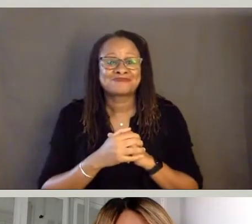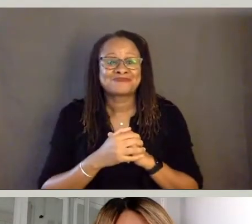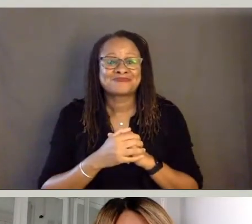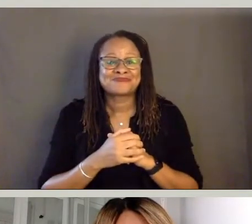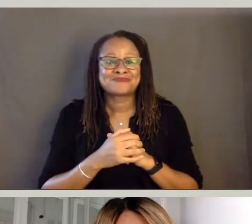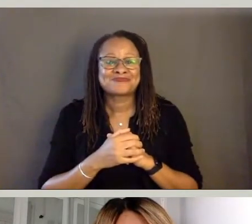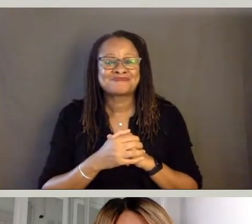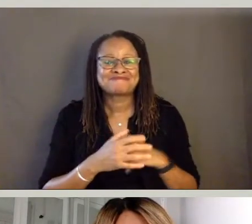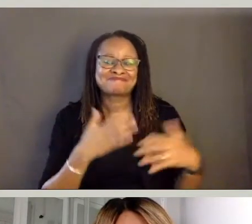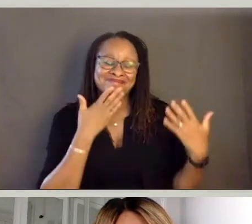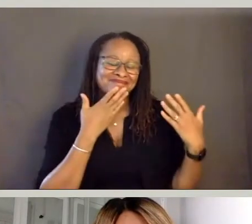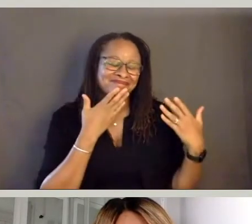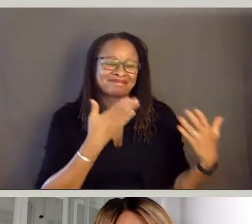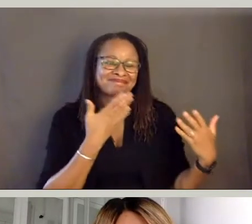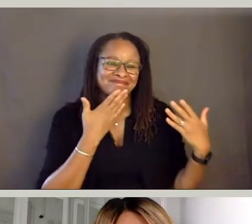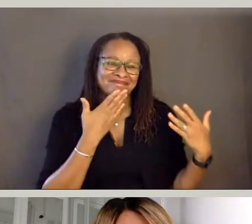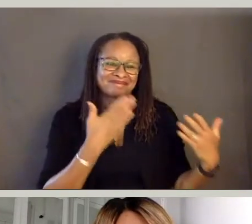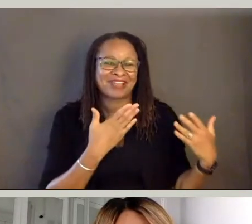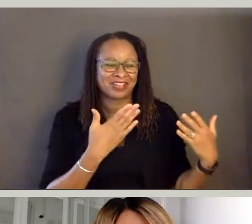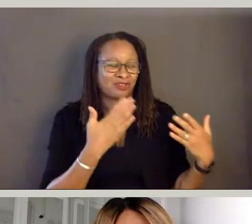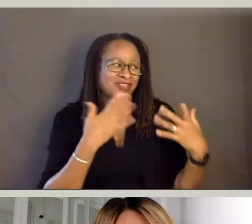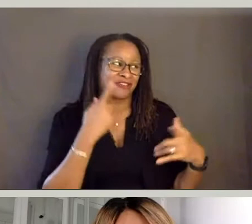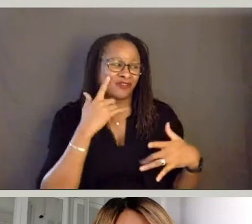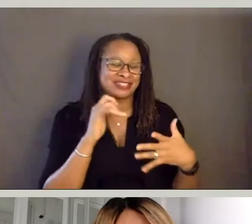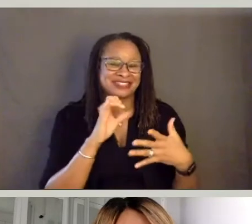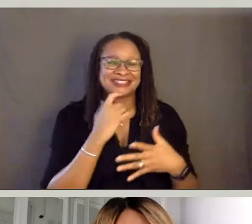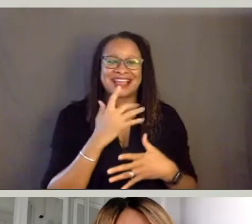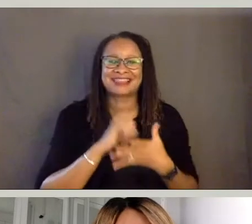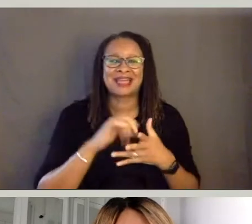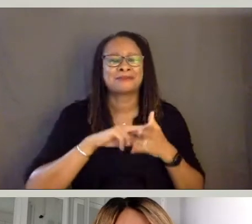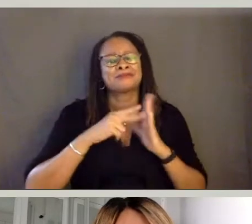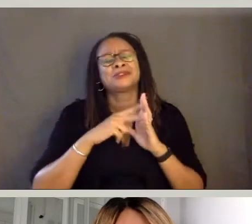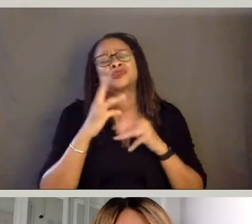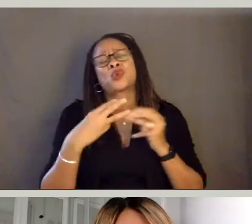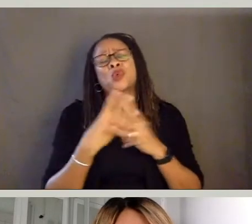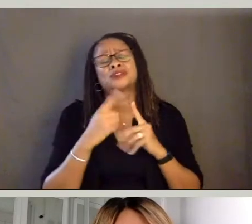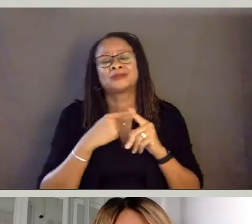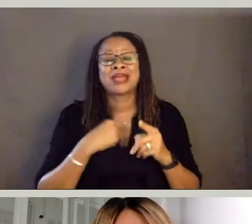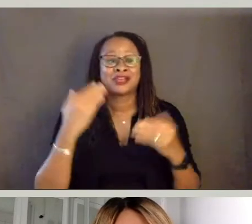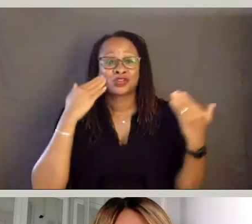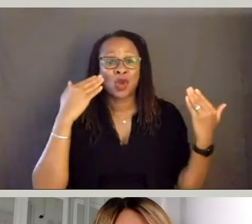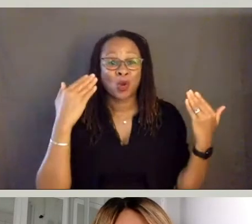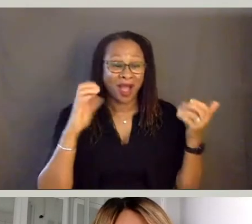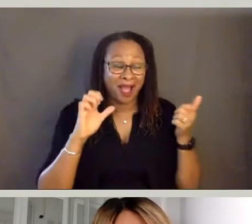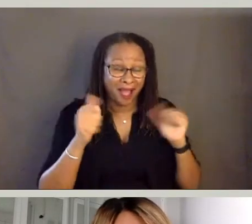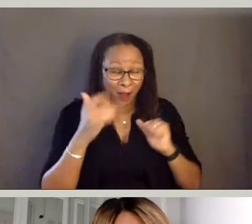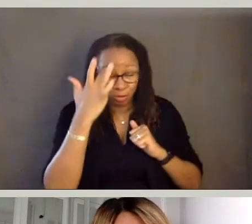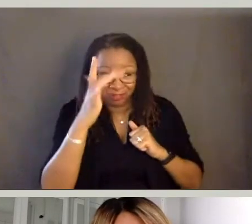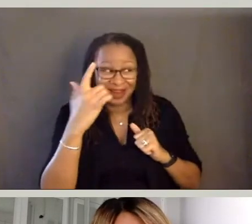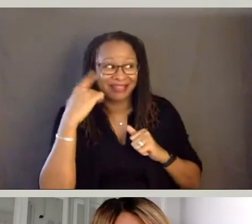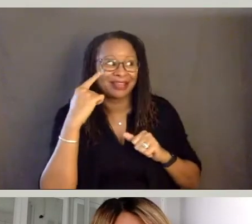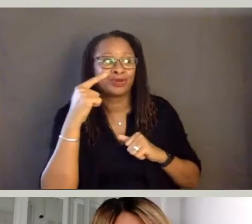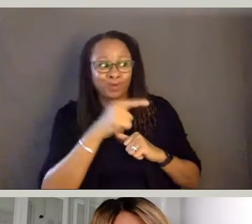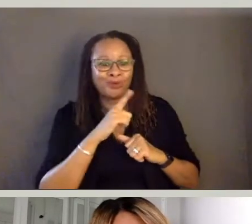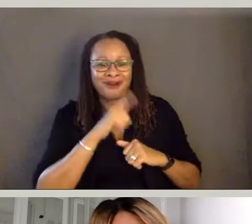Thank you. Thank you for saying that. That means the world to me. And you know how brilliant I think you are. Thank you.